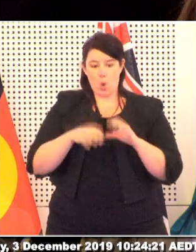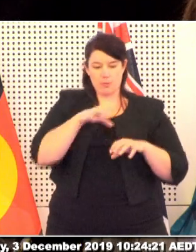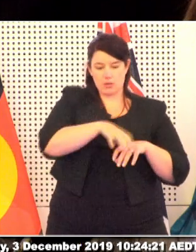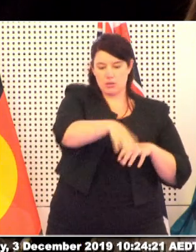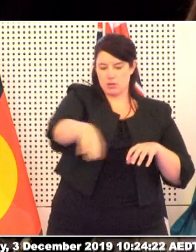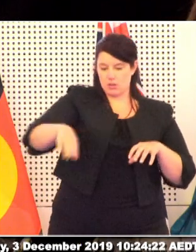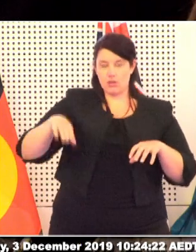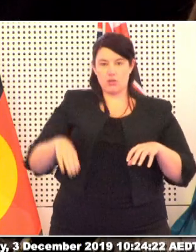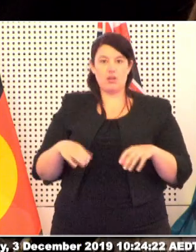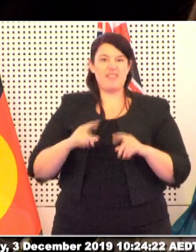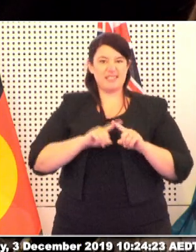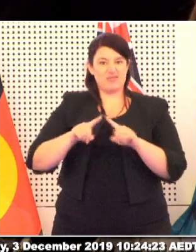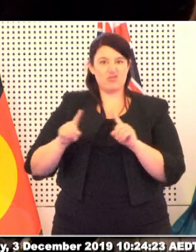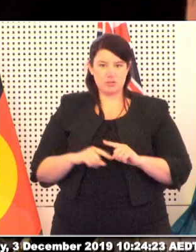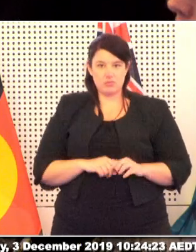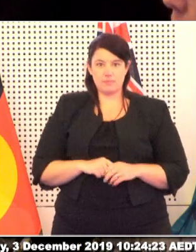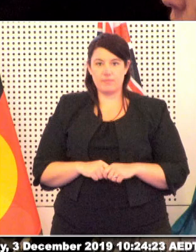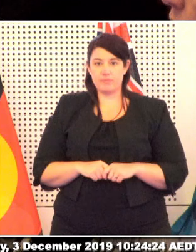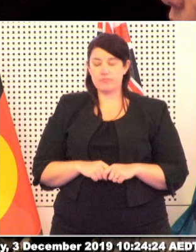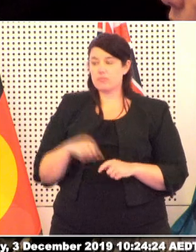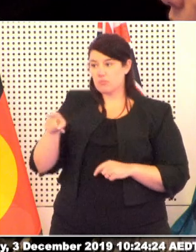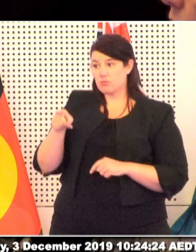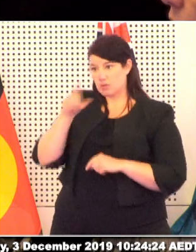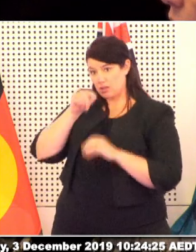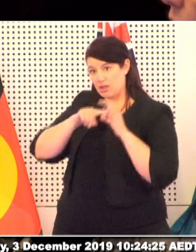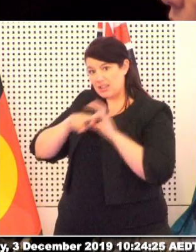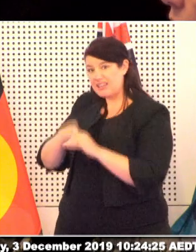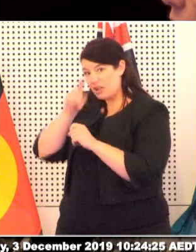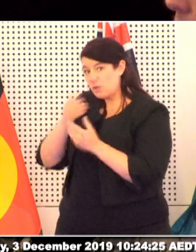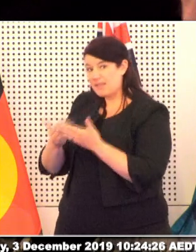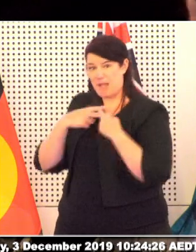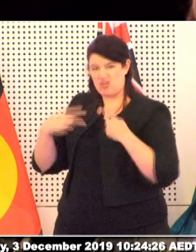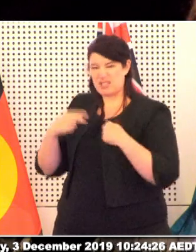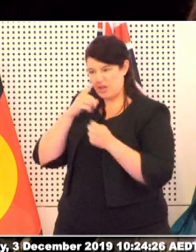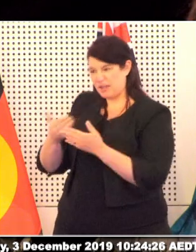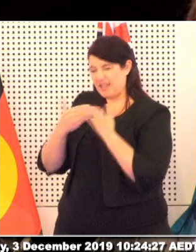And can you give an example of that occurring? I’m referring to paragraph 28 of your statement.